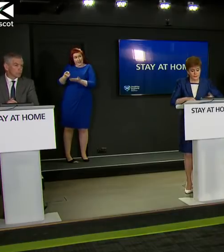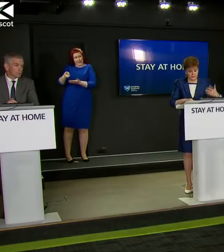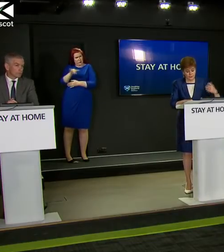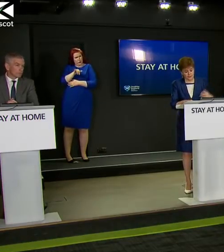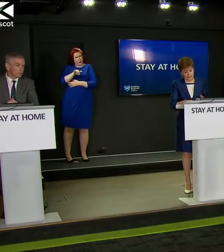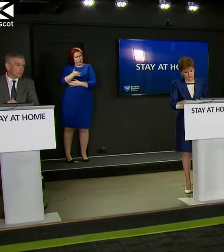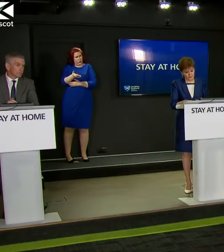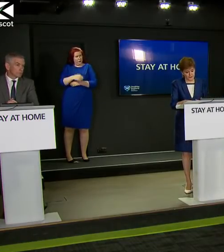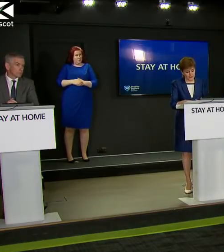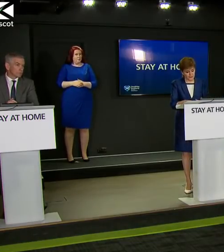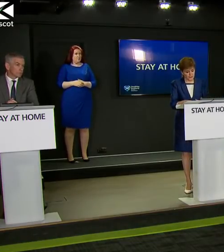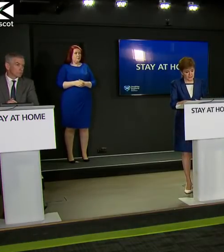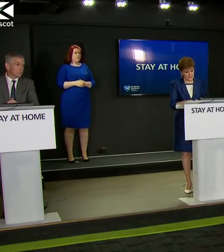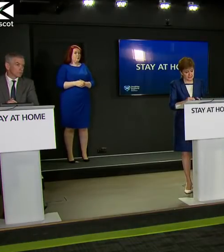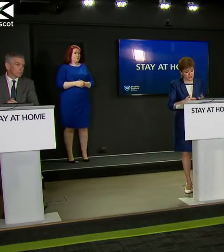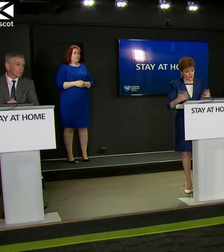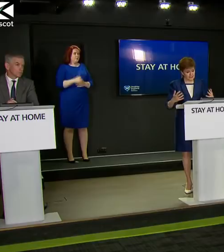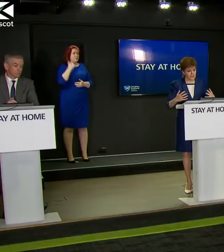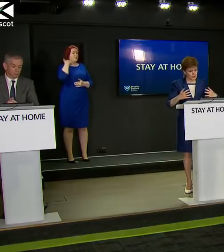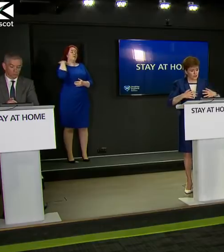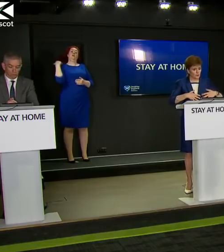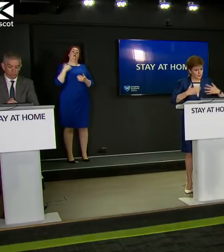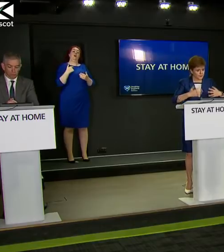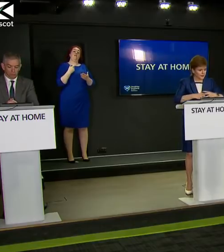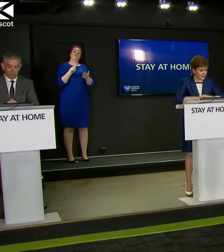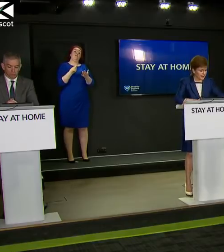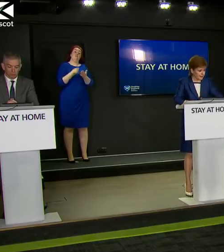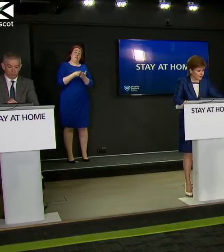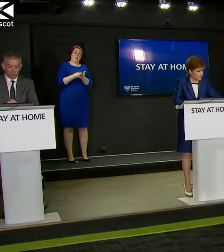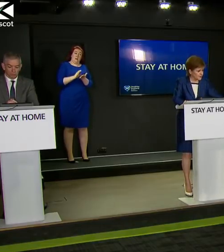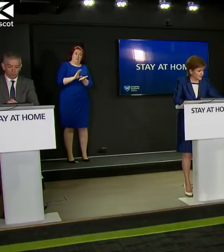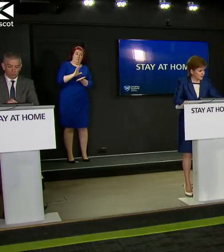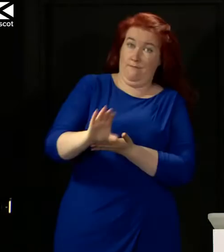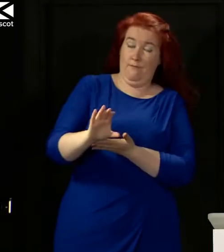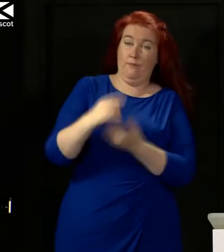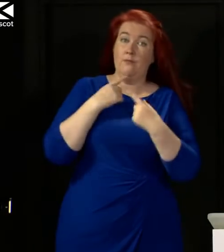The funding that I've announced today is to continue with the arrangements that councils